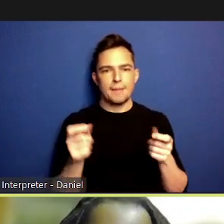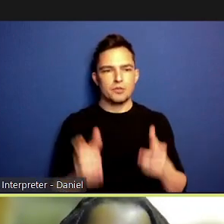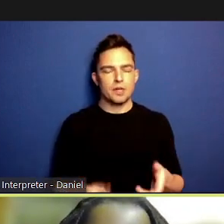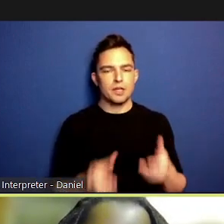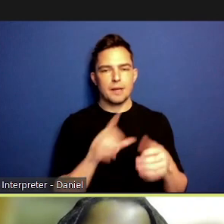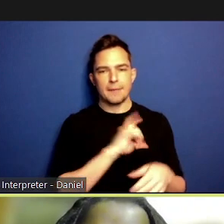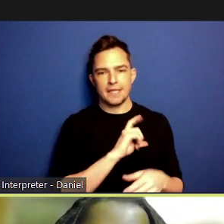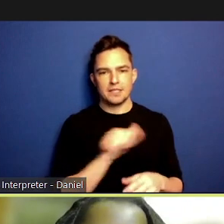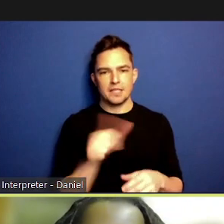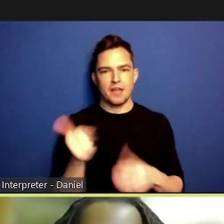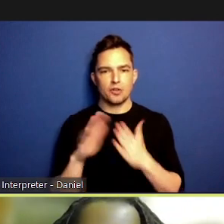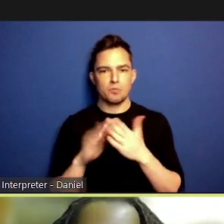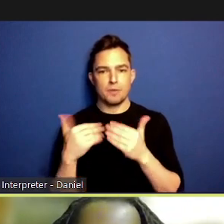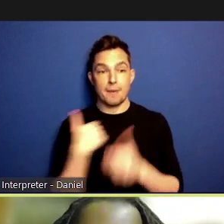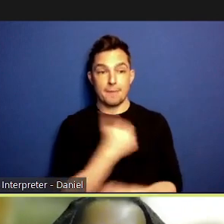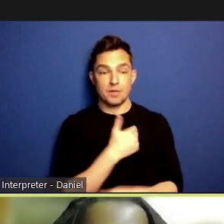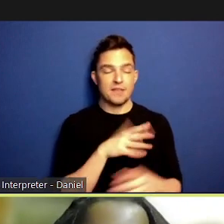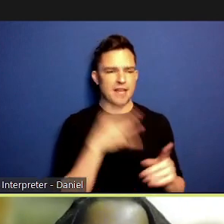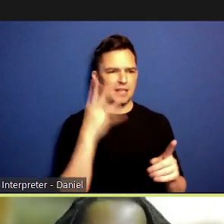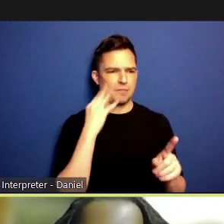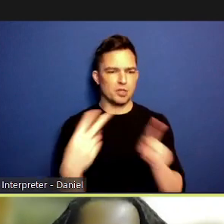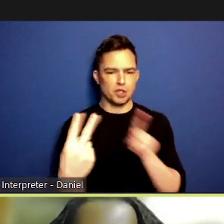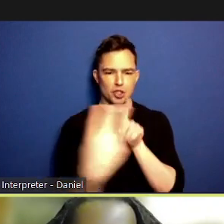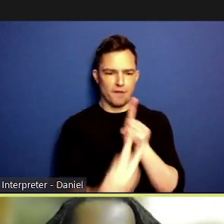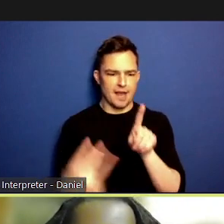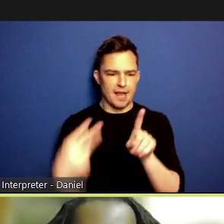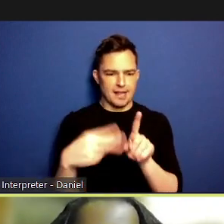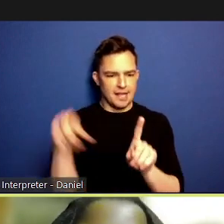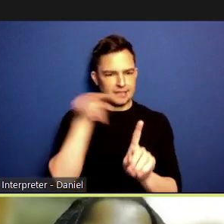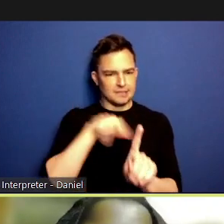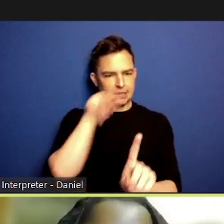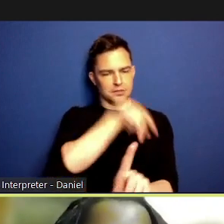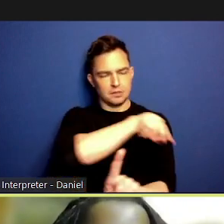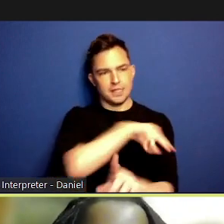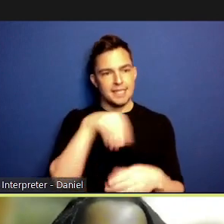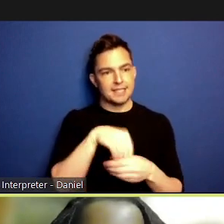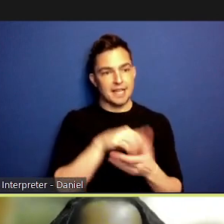The experience of surveillance in school, outside of school, and even online as the